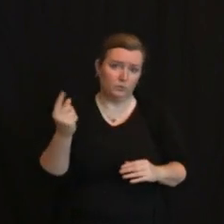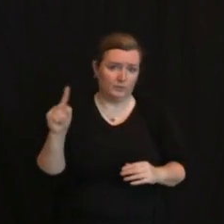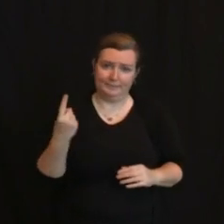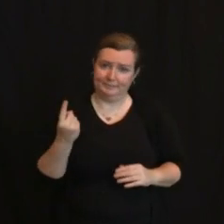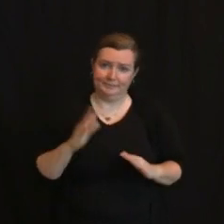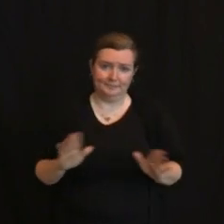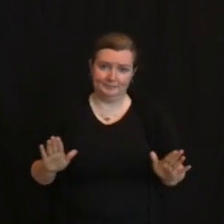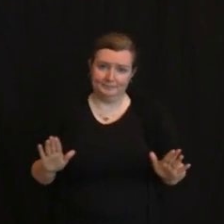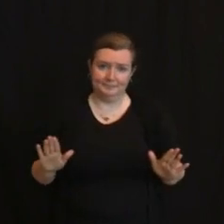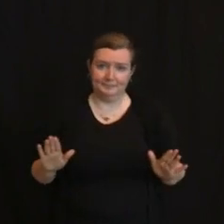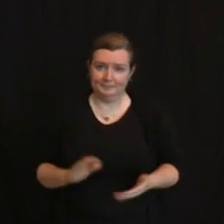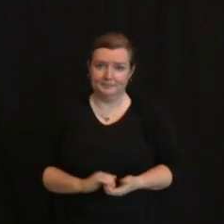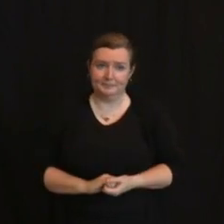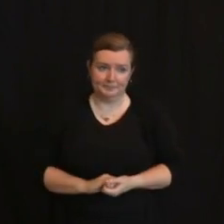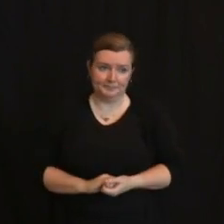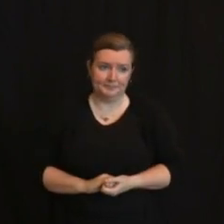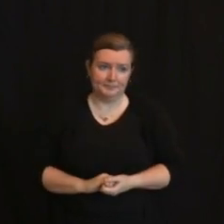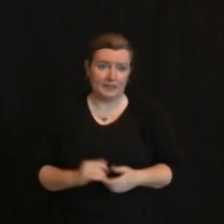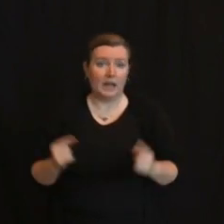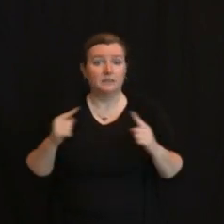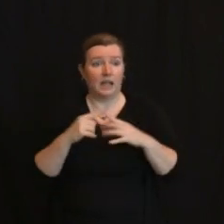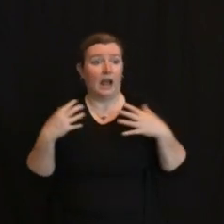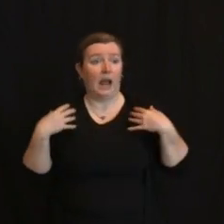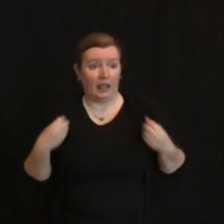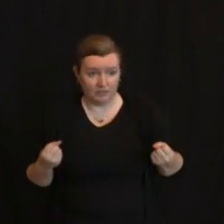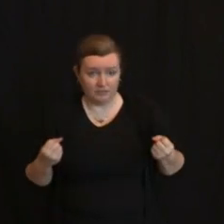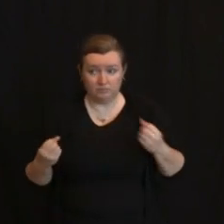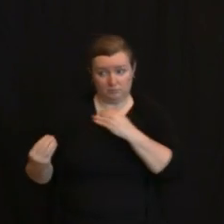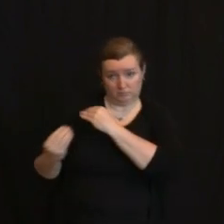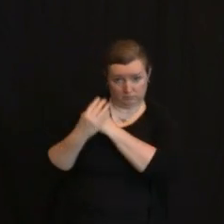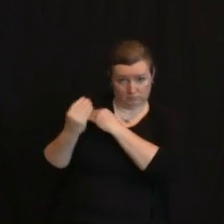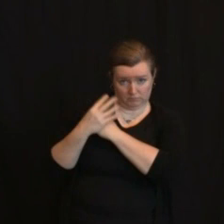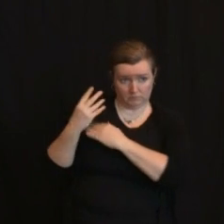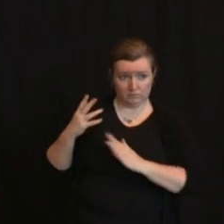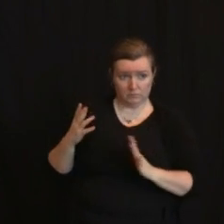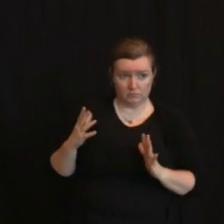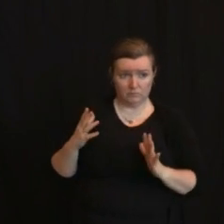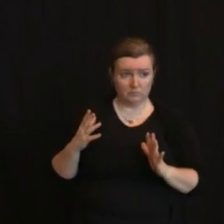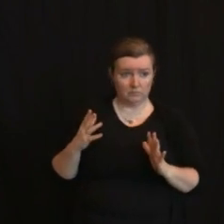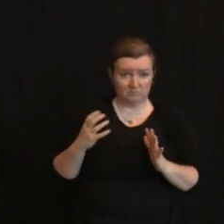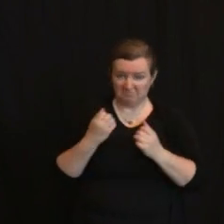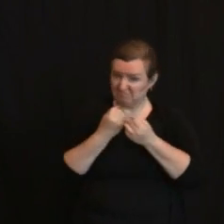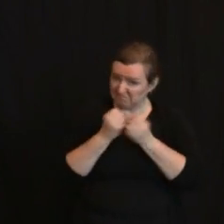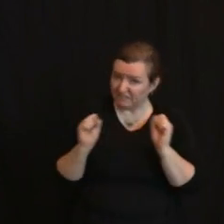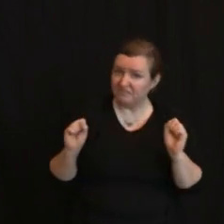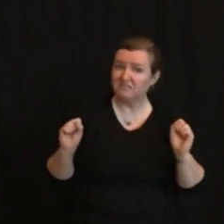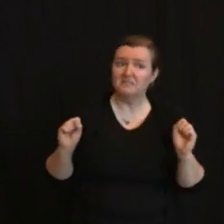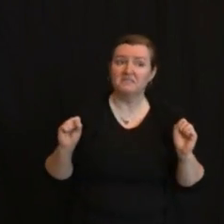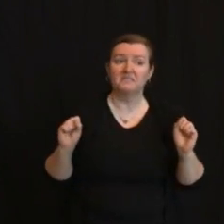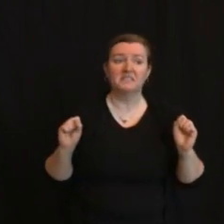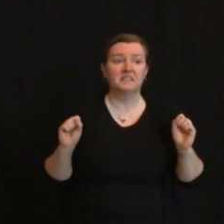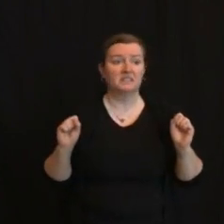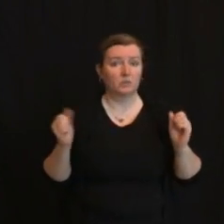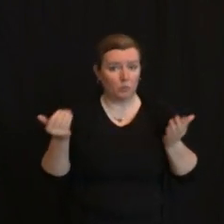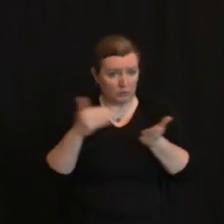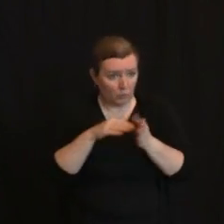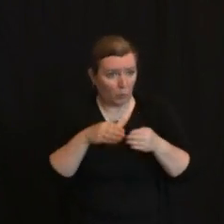ARE OPEN AND NOT, BECAUSE WE HAVE IDENTIFIED HE SHALL ACTIVITIES AND AS MANY PEOPLE